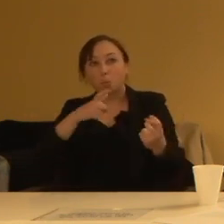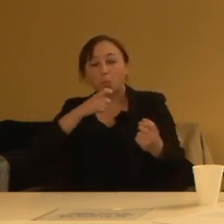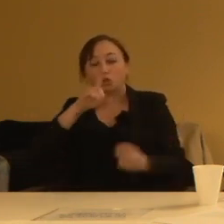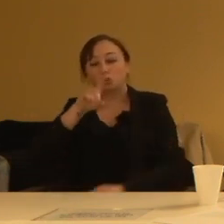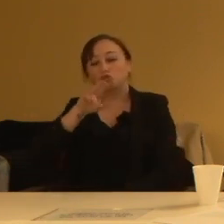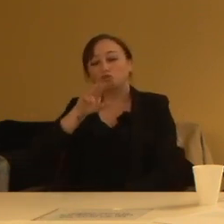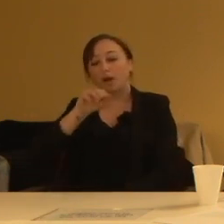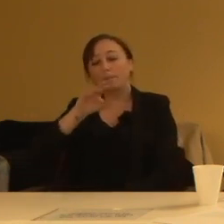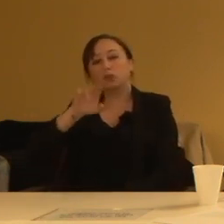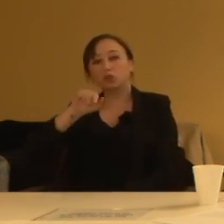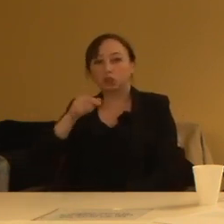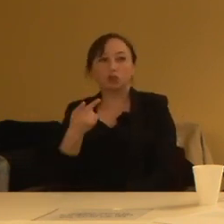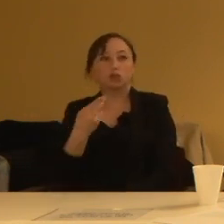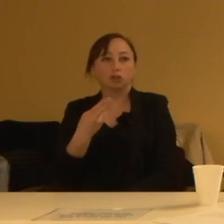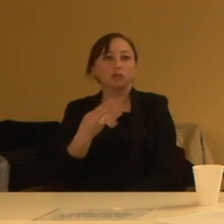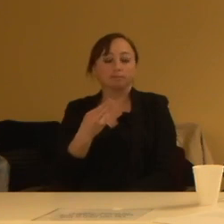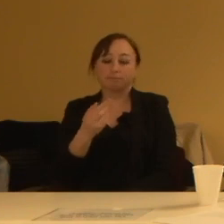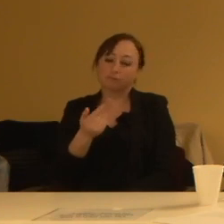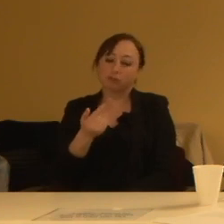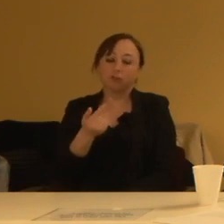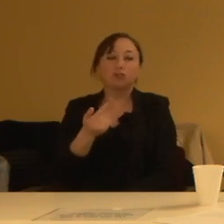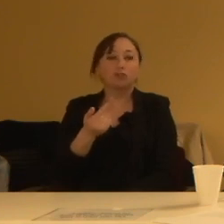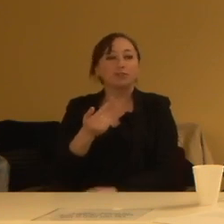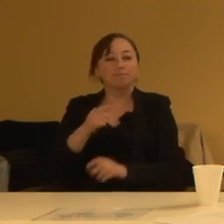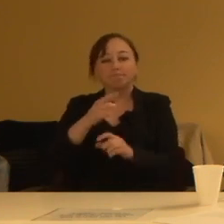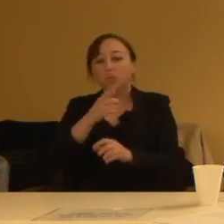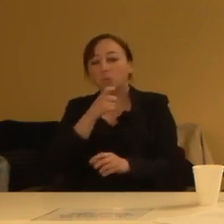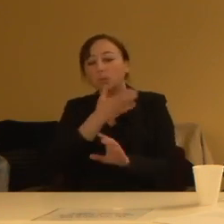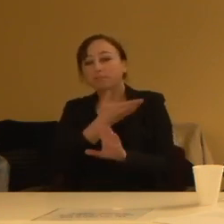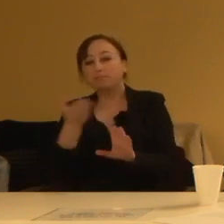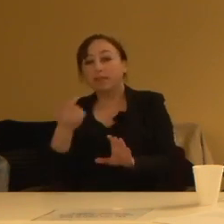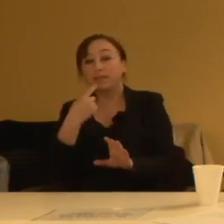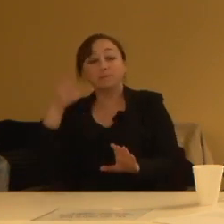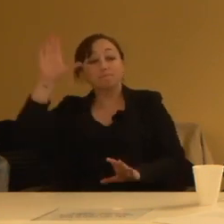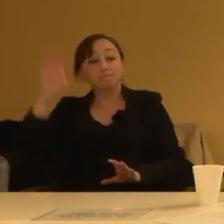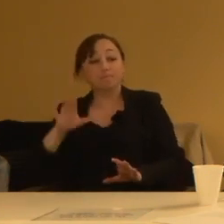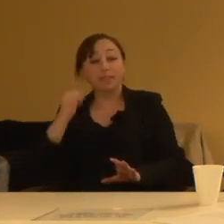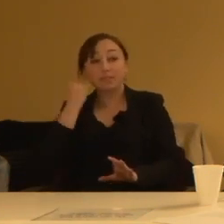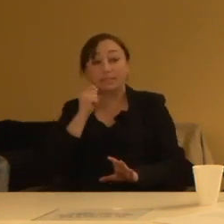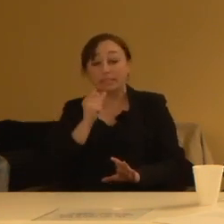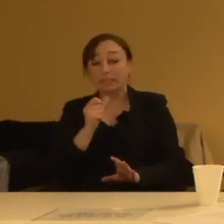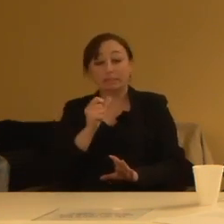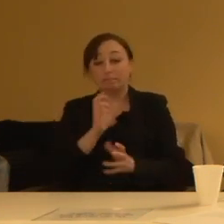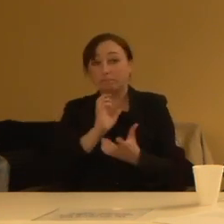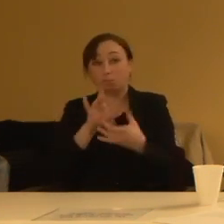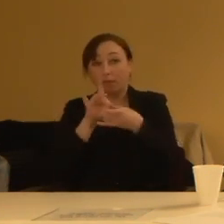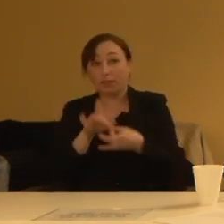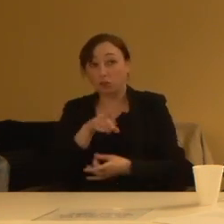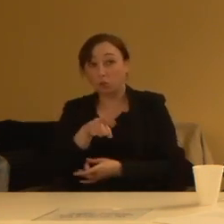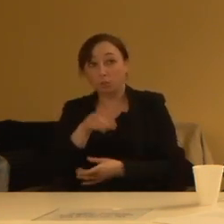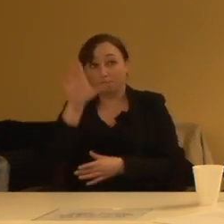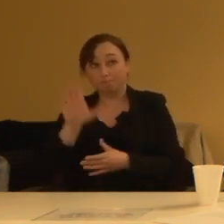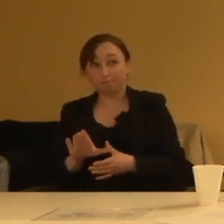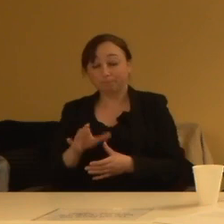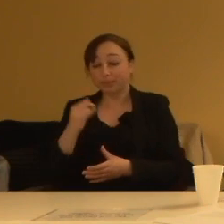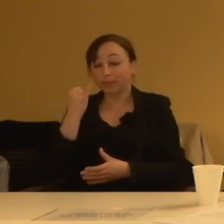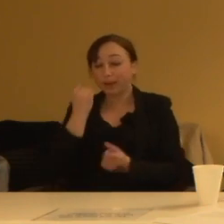So we do that, and then starts asking questions and says, "If this doesn't apply to you, just put your hand down." So asking questions like, "How many of you feel comfortable